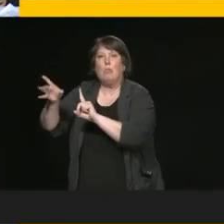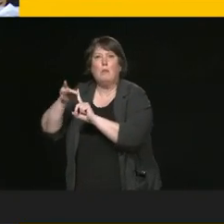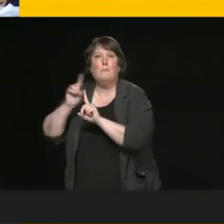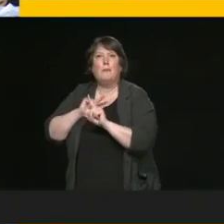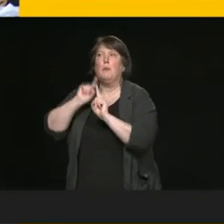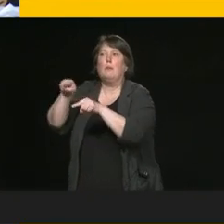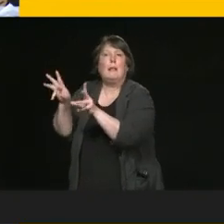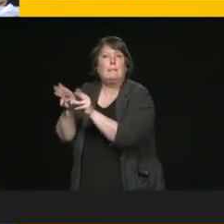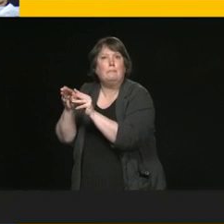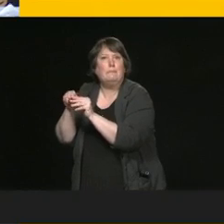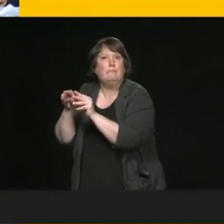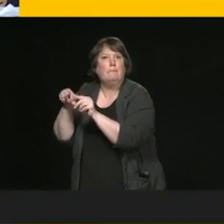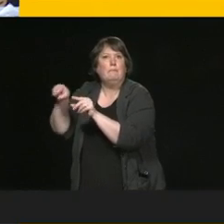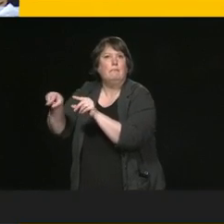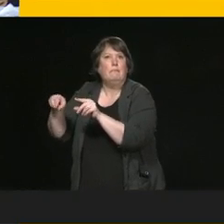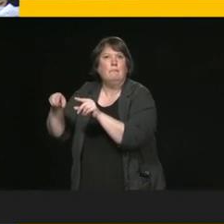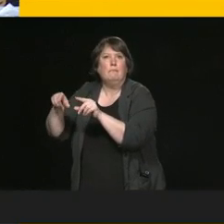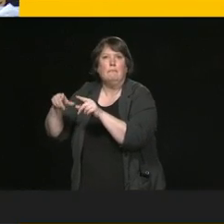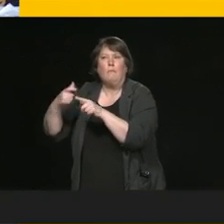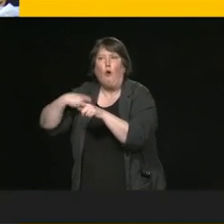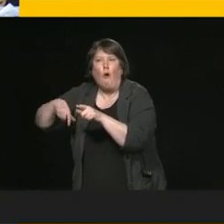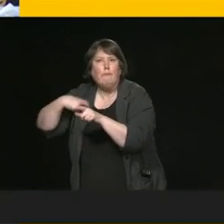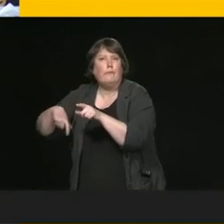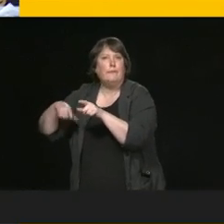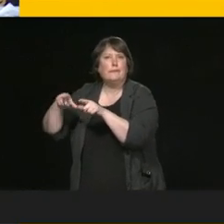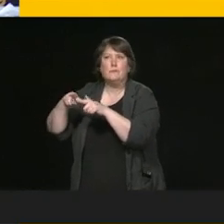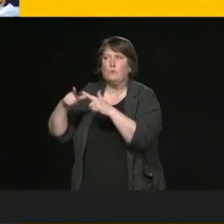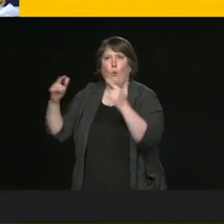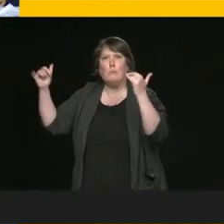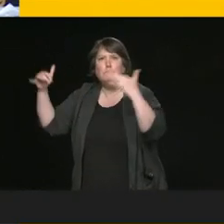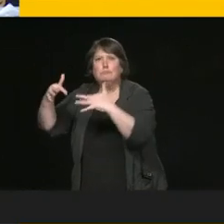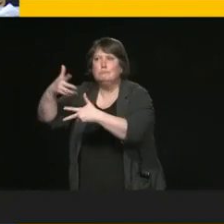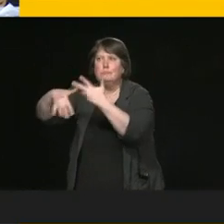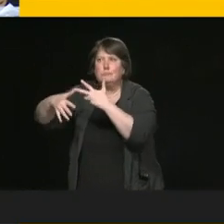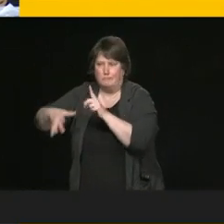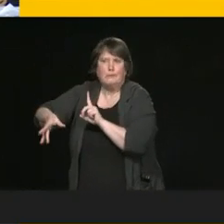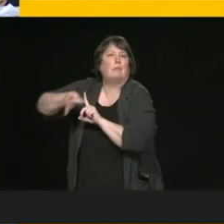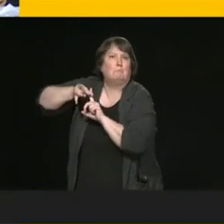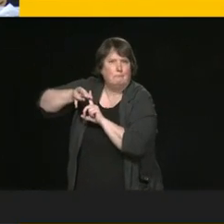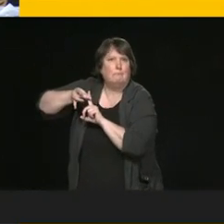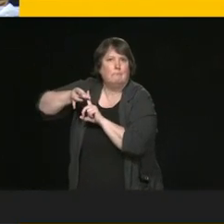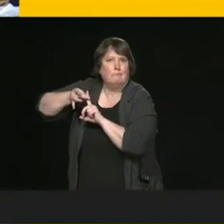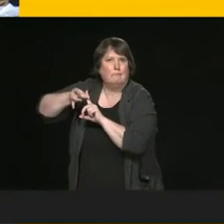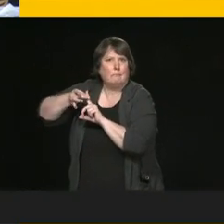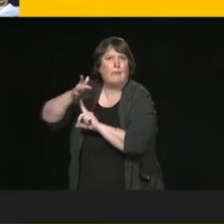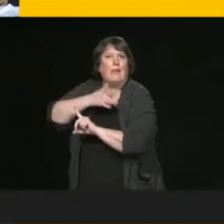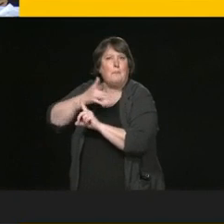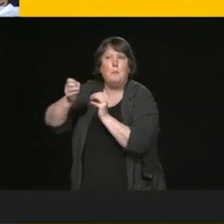SOMETIMES IT'S DUE TO TRAVEL, ATTENDANCE AT A CONFERENCE,